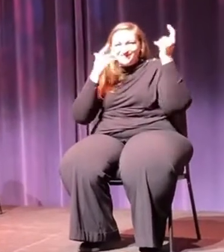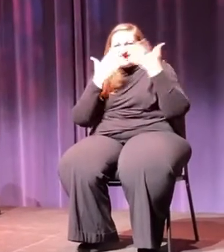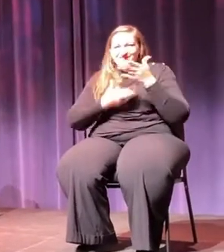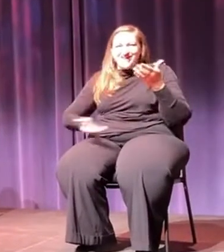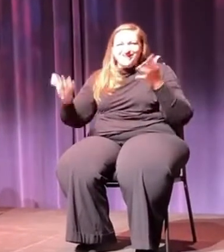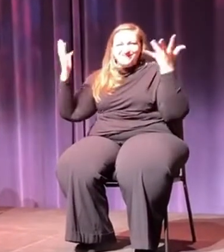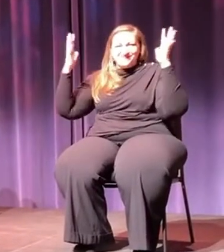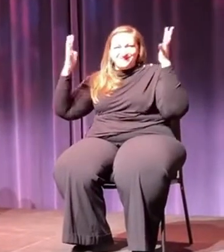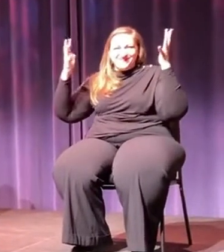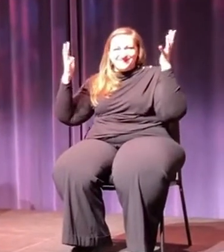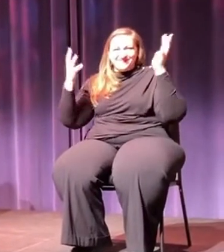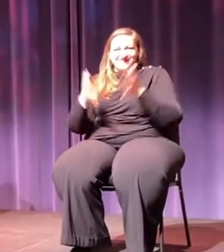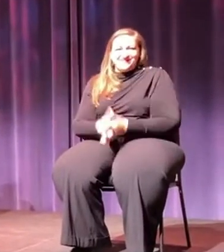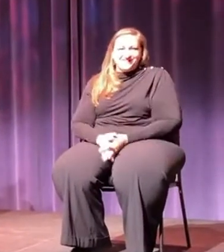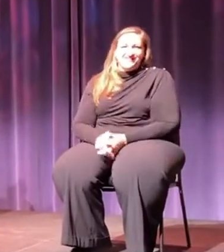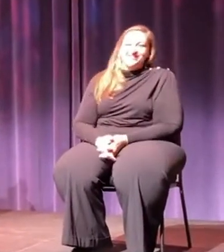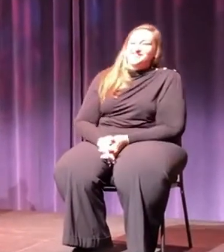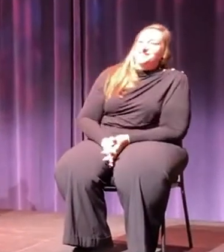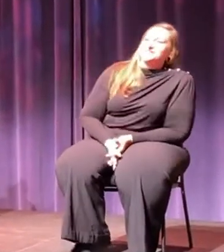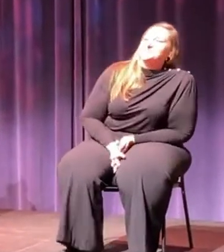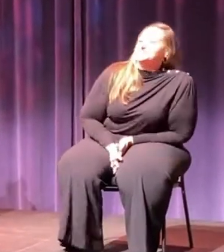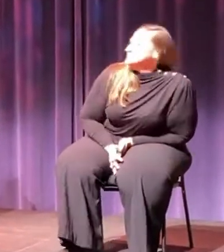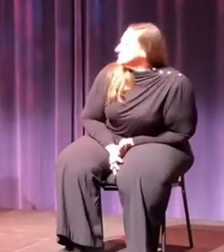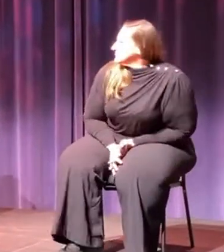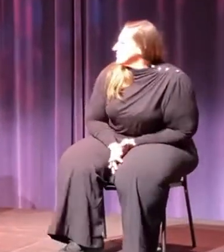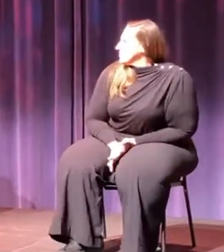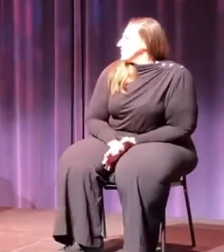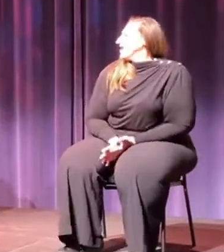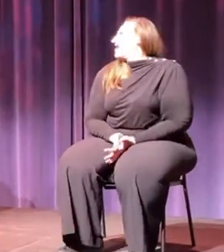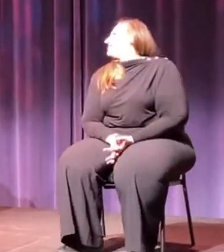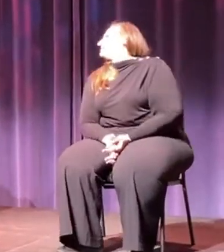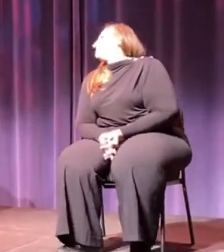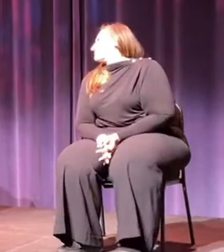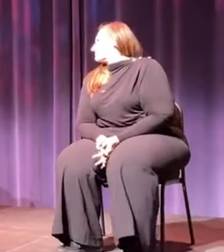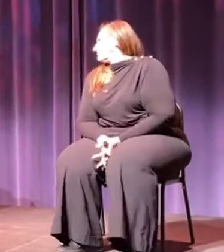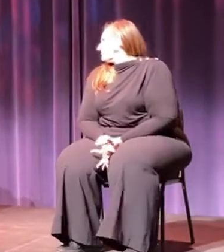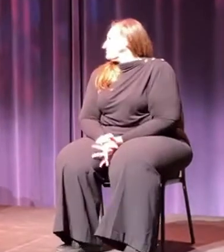(audience clapping)